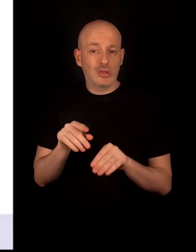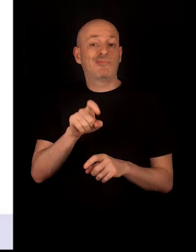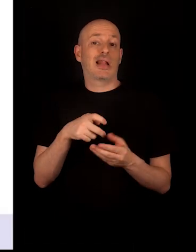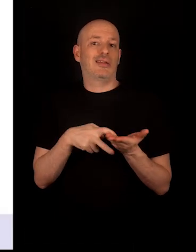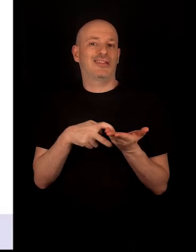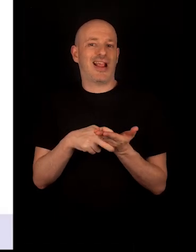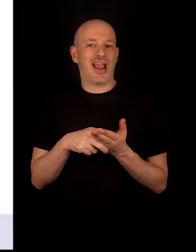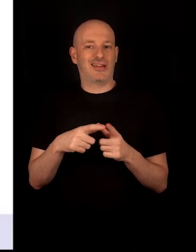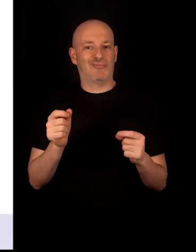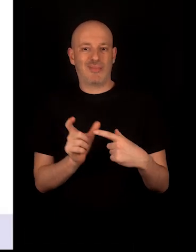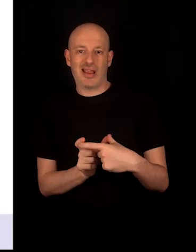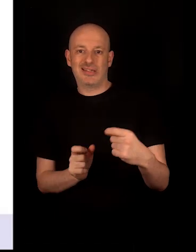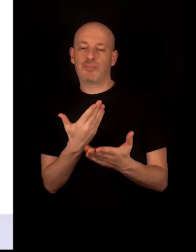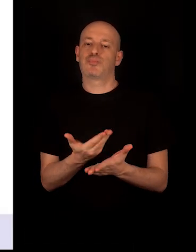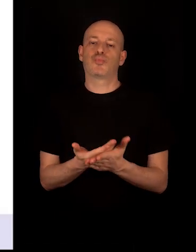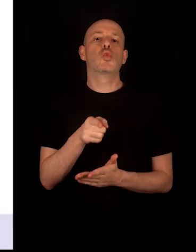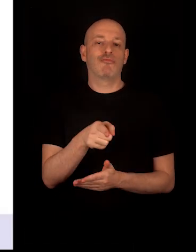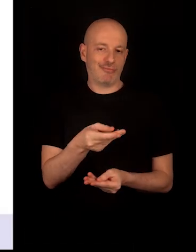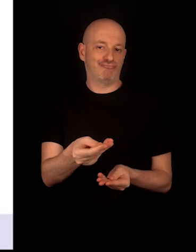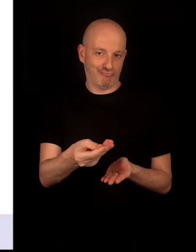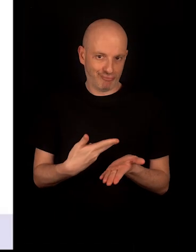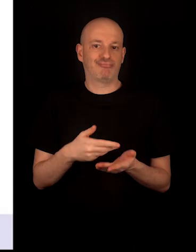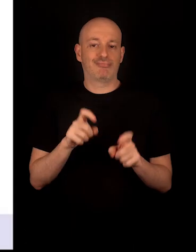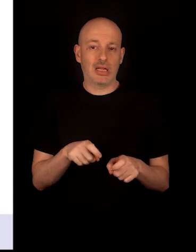We need the travel tickets or receipts proving your travel